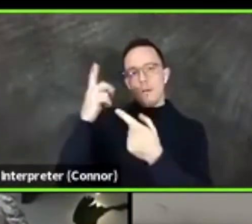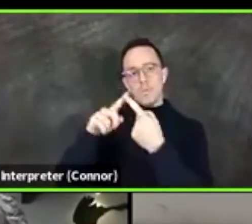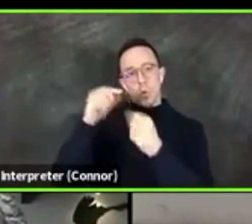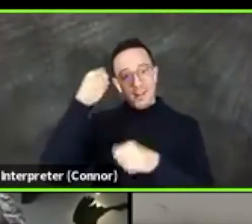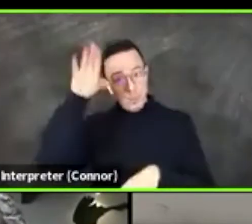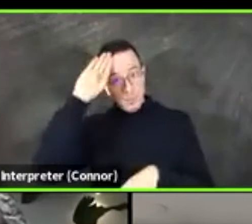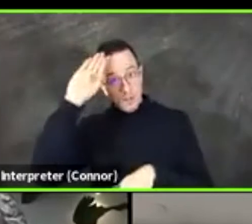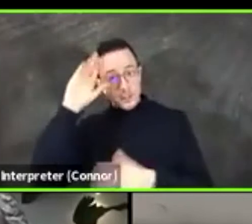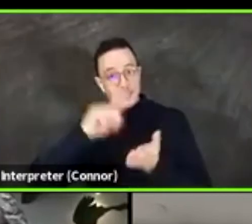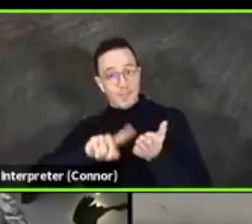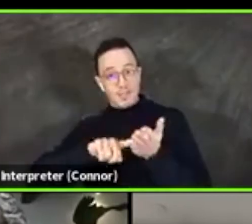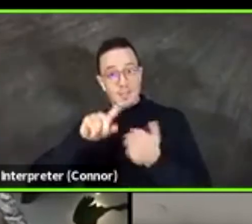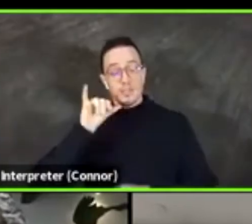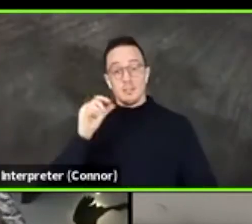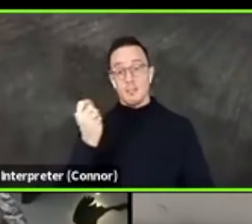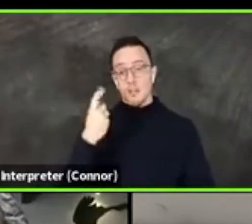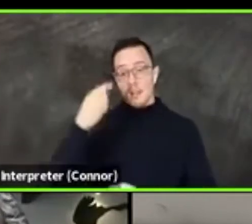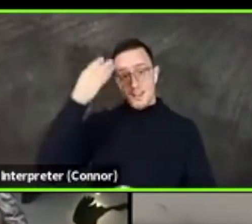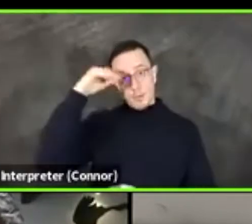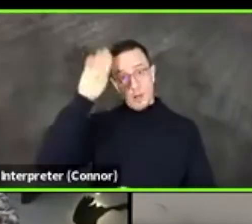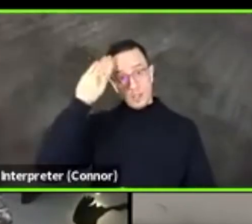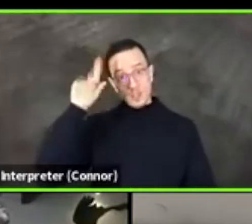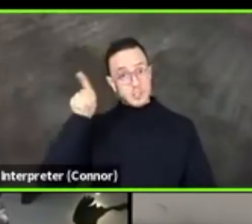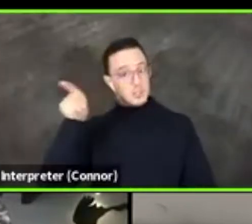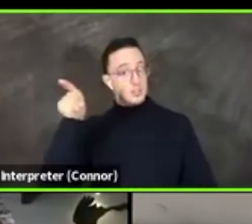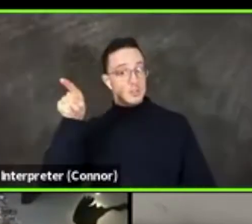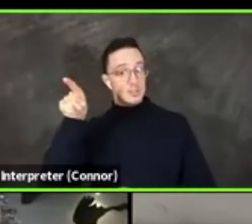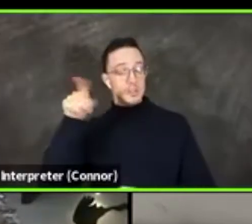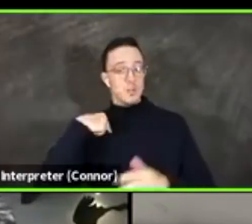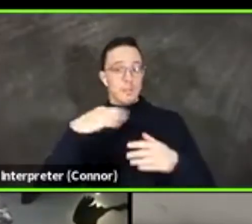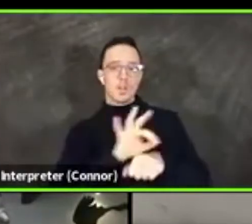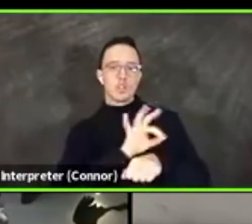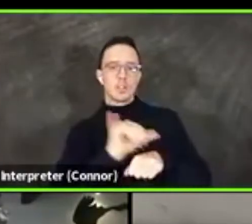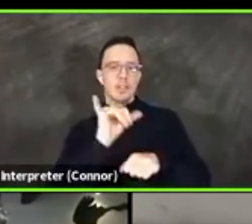FUNCTIONING UNDER THE IDEA THAT THOSE PEOPLES WERE DISAPPEARING,